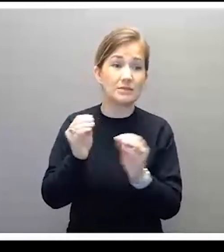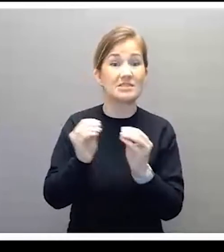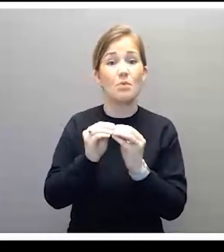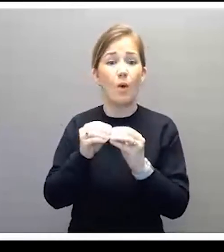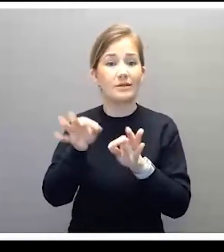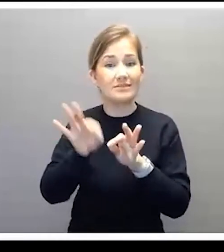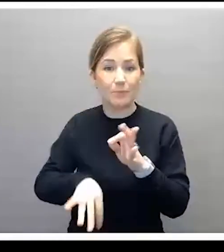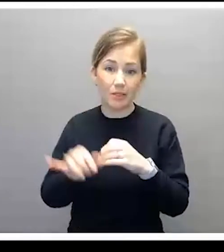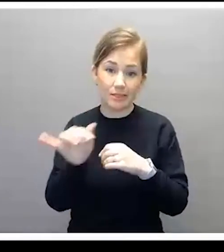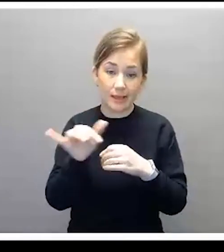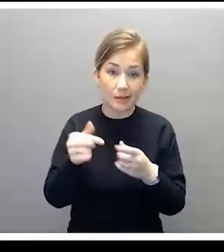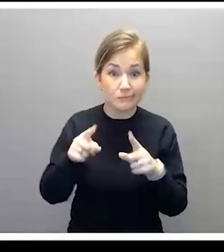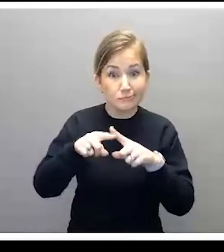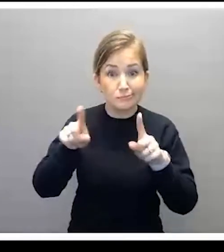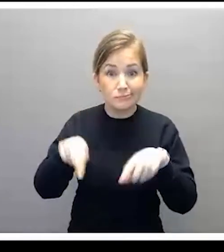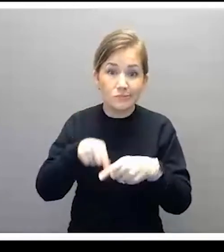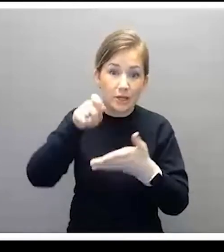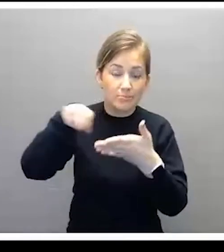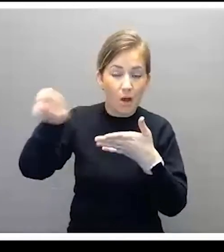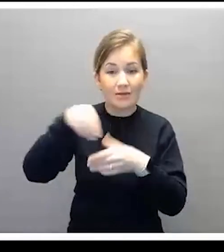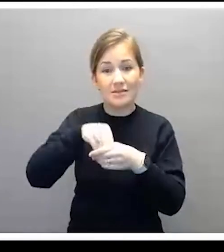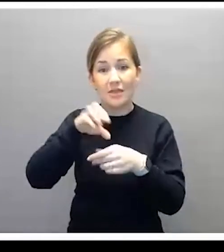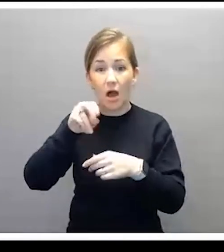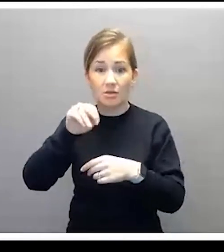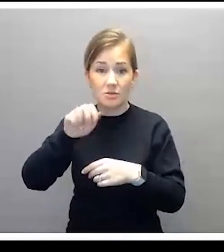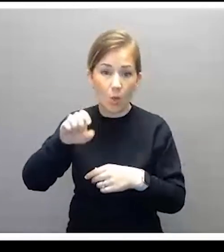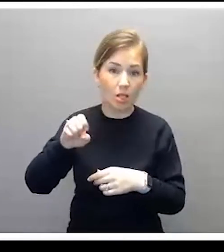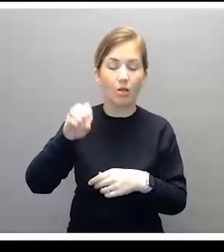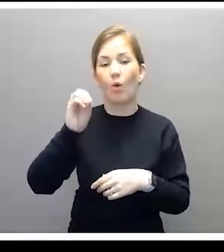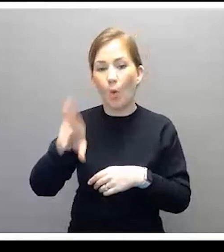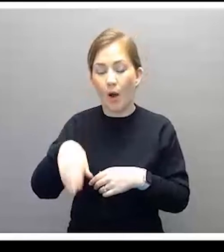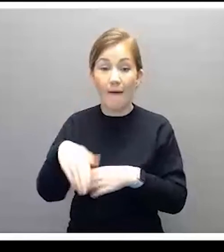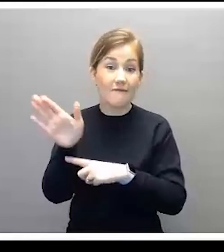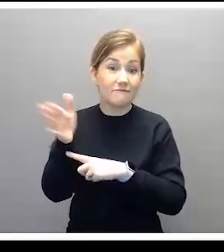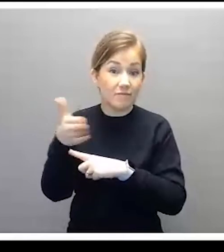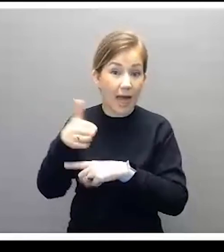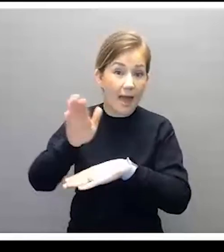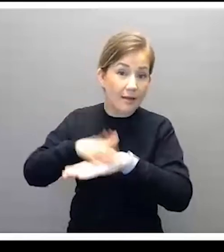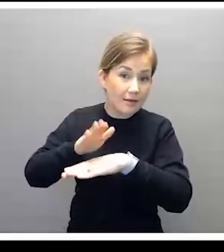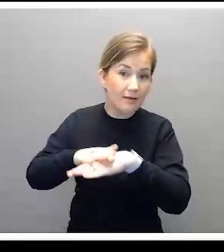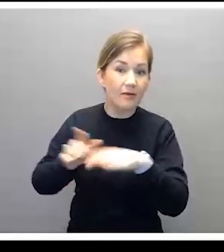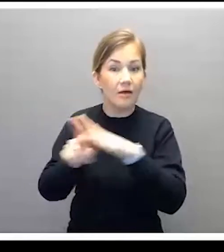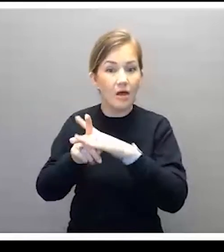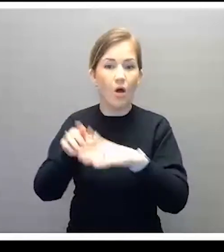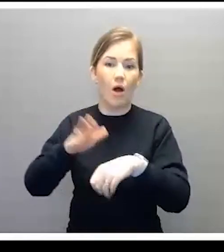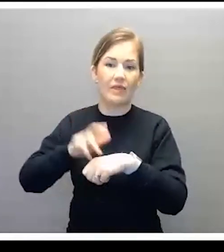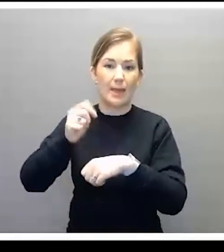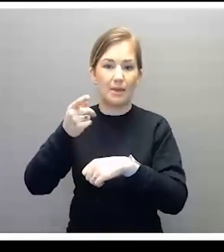Like, it's a checkbox in the Console, it's a flag on the API to set up.